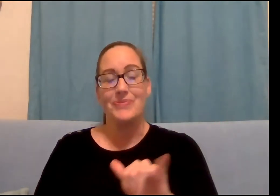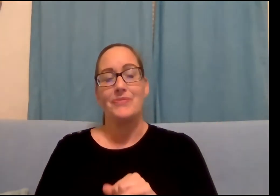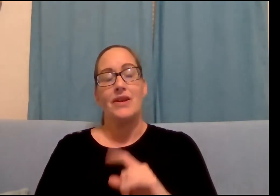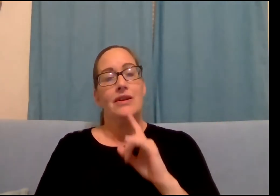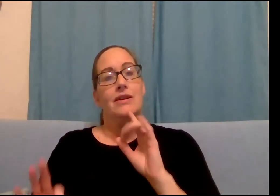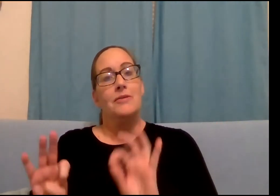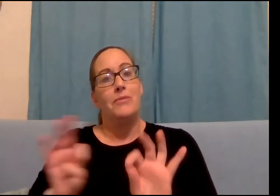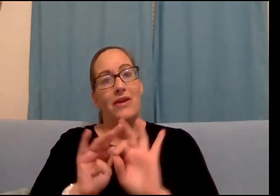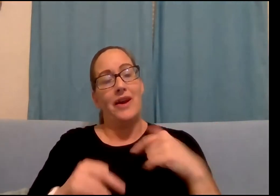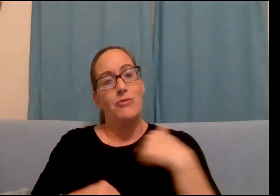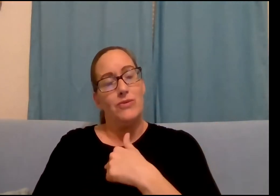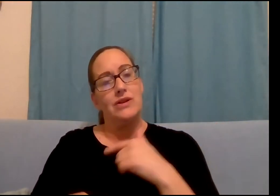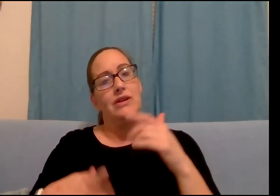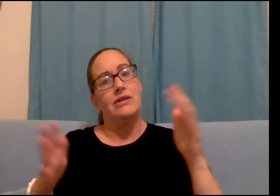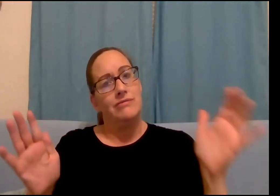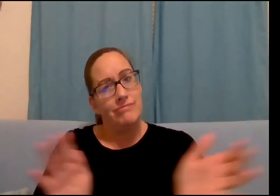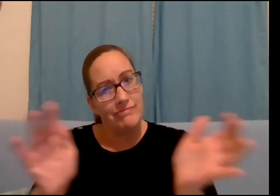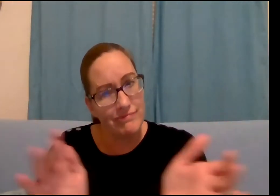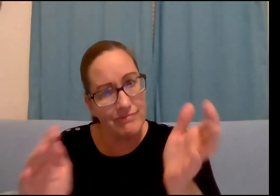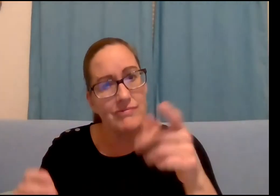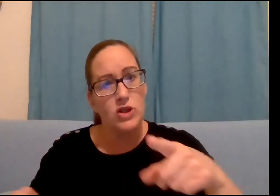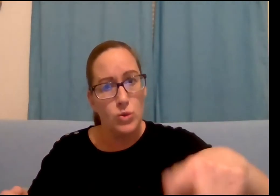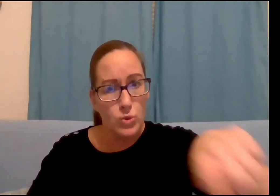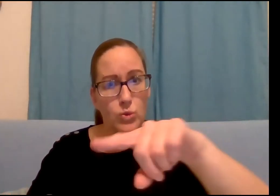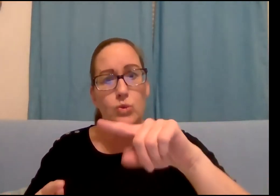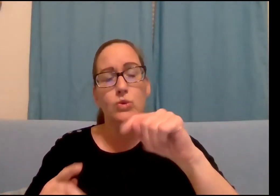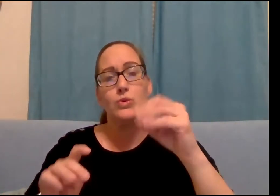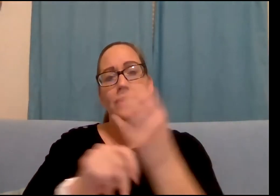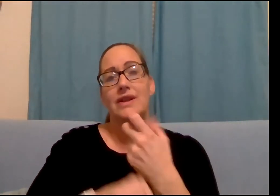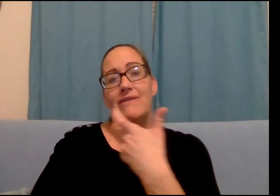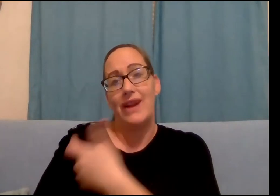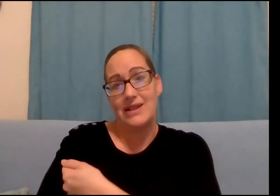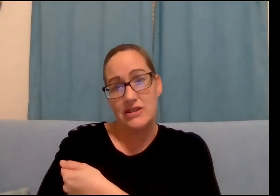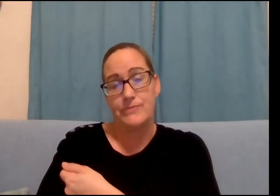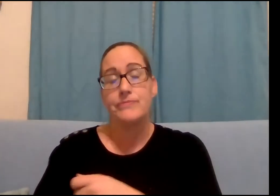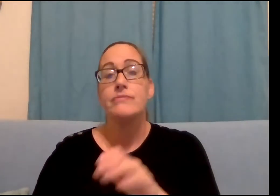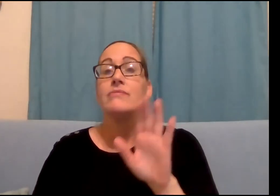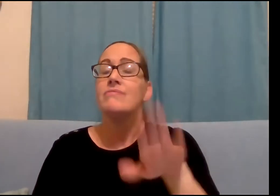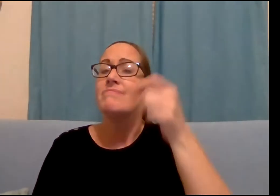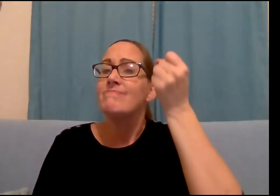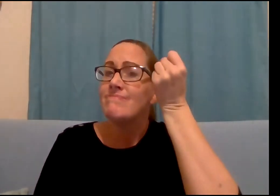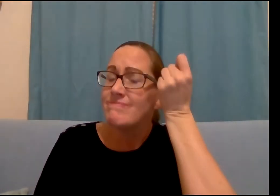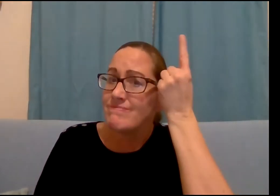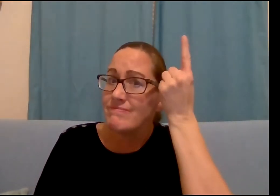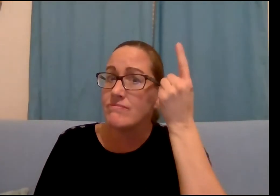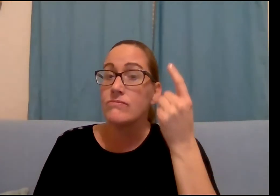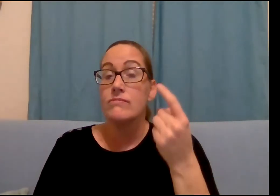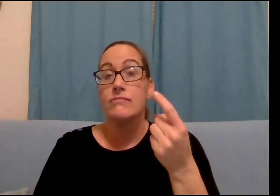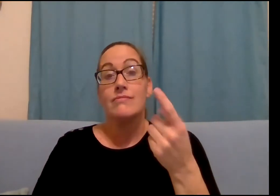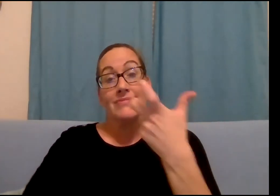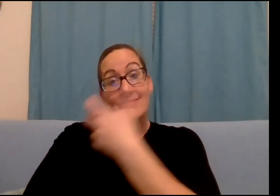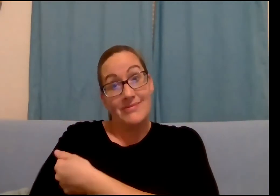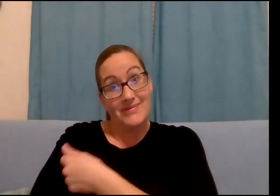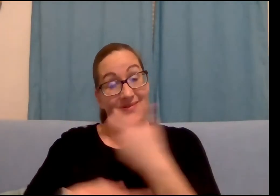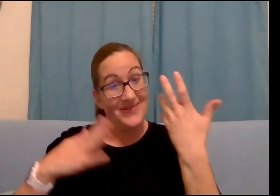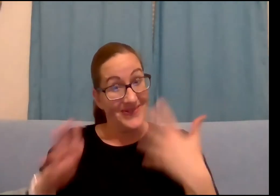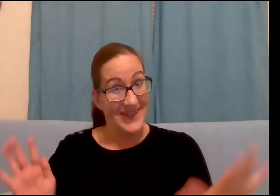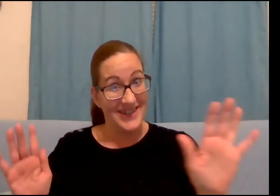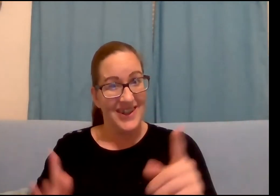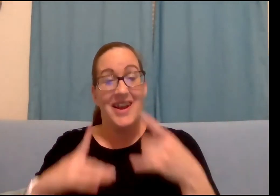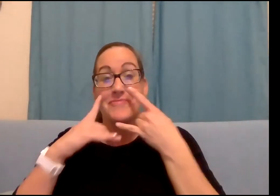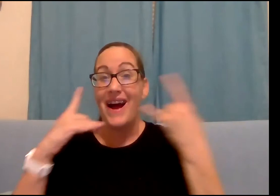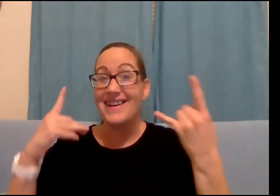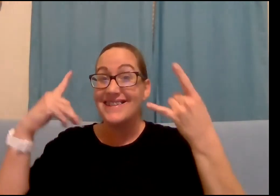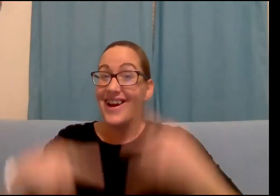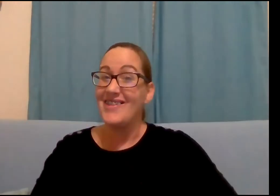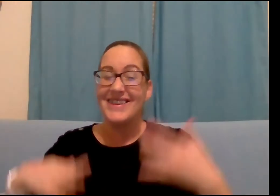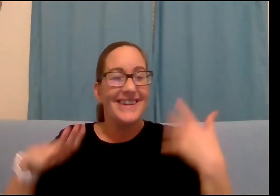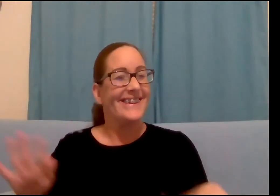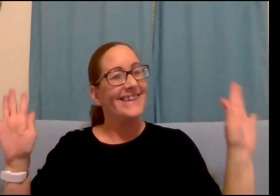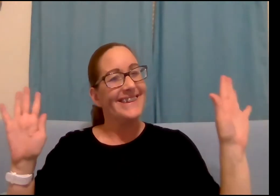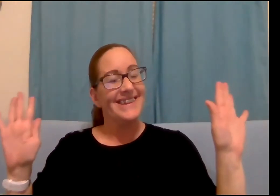Again, it is important for you to get vaccine. But, when you get vaccinated, you do not need to wear mask? (Amy smiled)